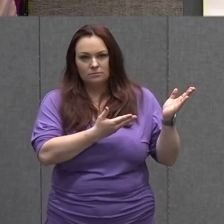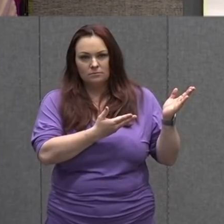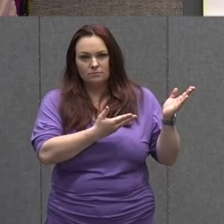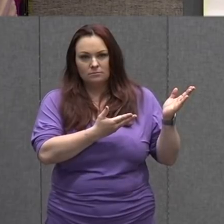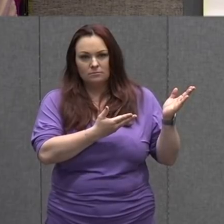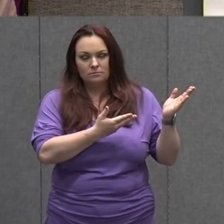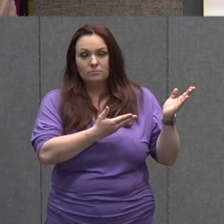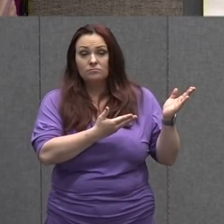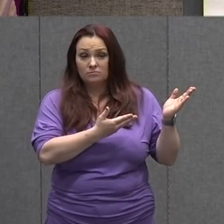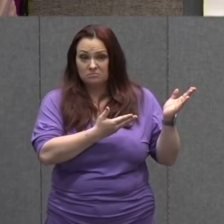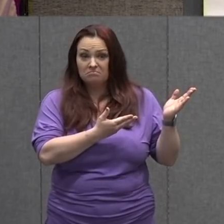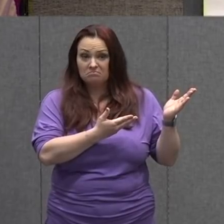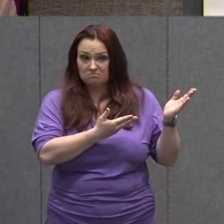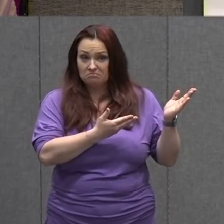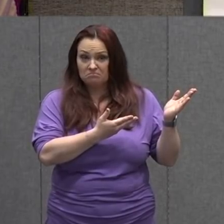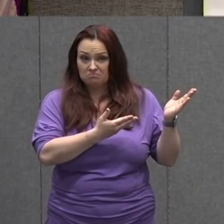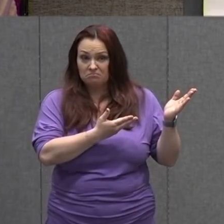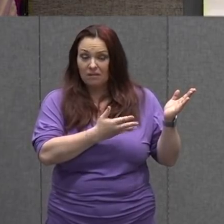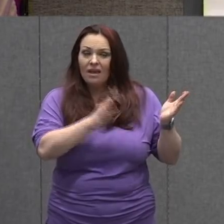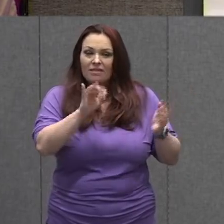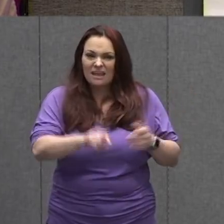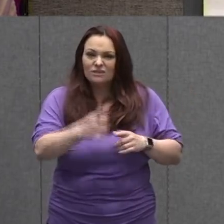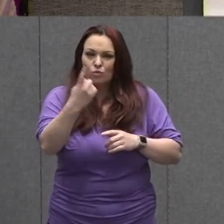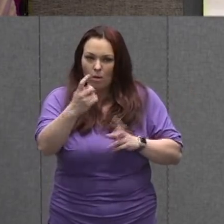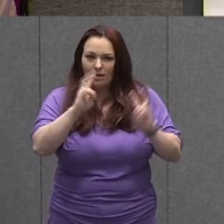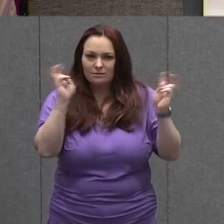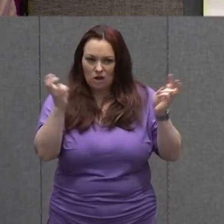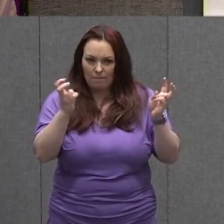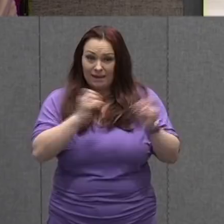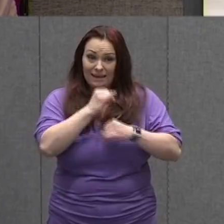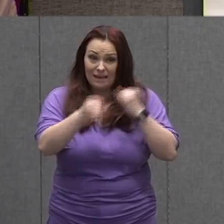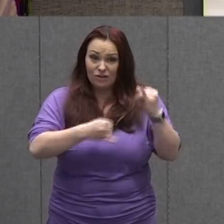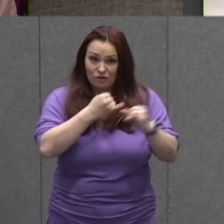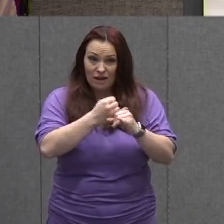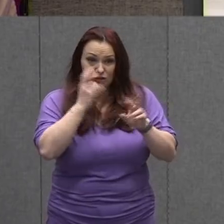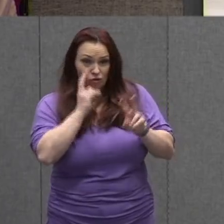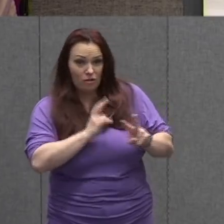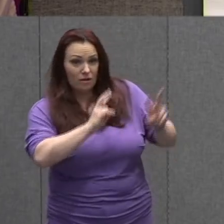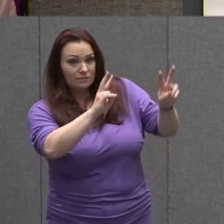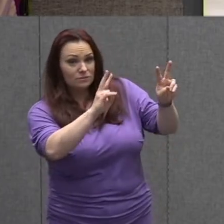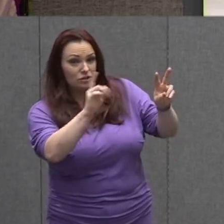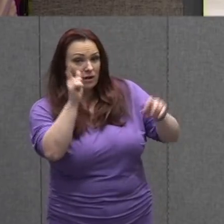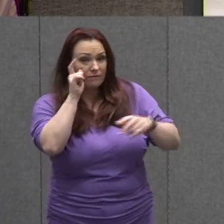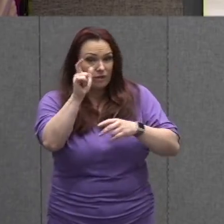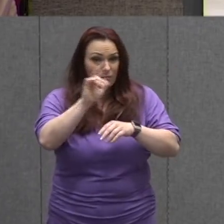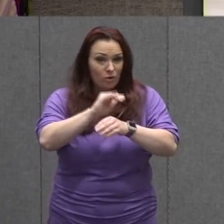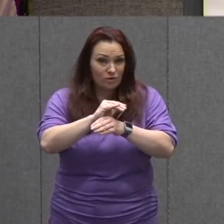So that is one topic that I'm going to write about. Then I had, remember, from Monday,